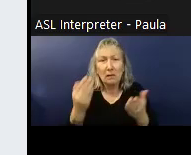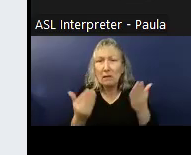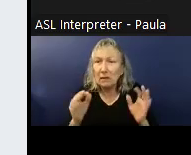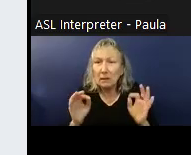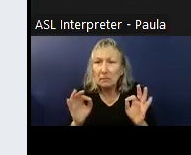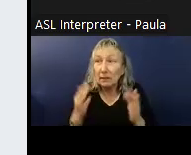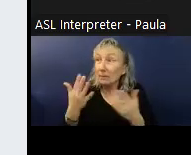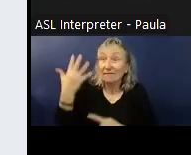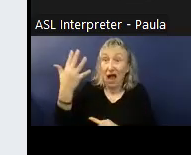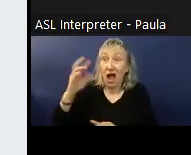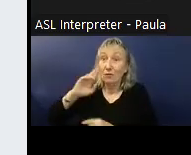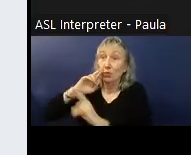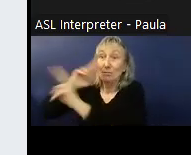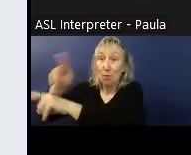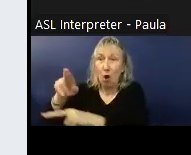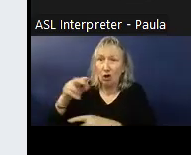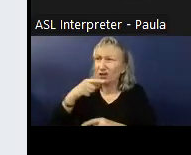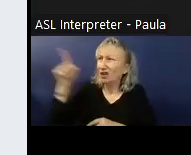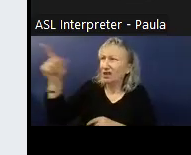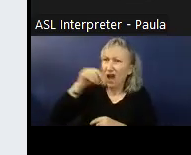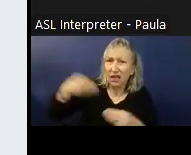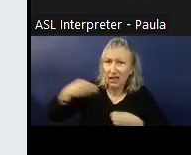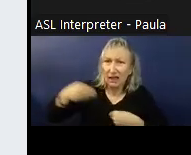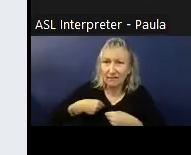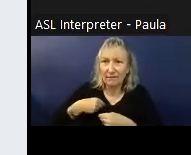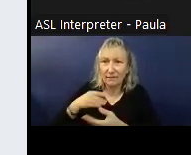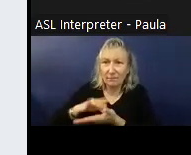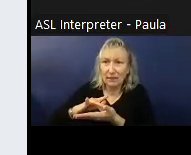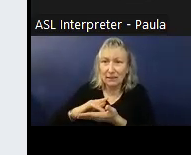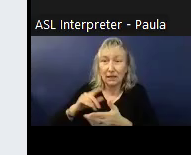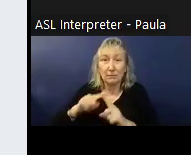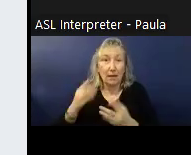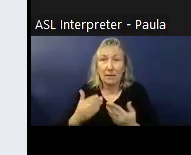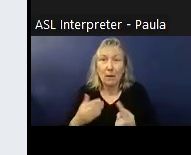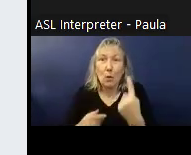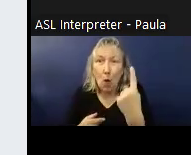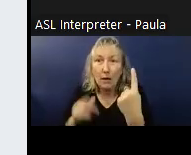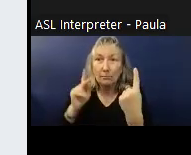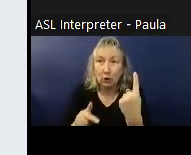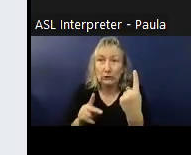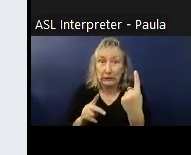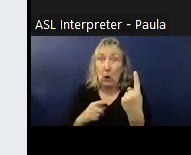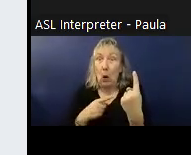but only one gets assigned and investigated for APS because of the seriousness of that particular situation.